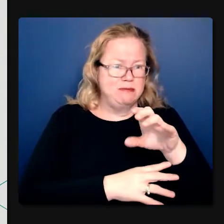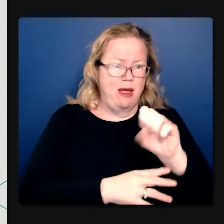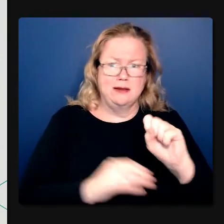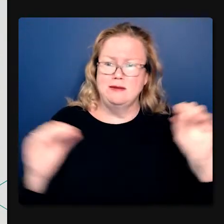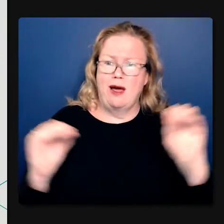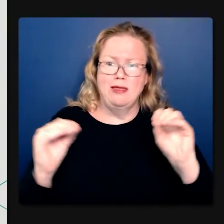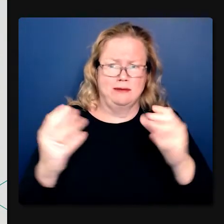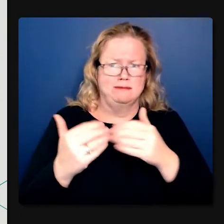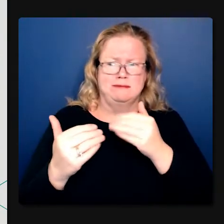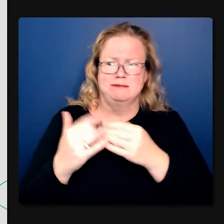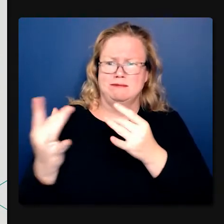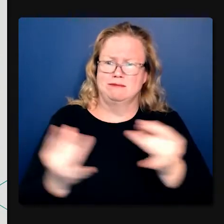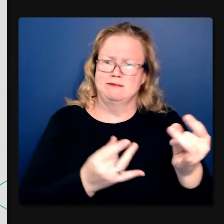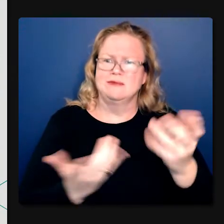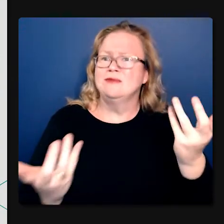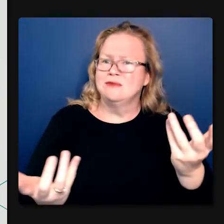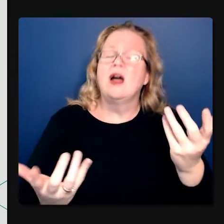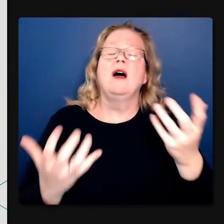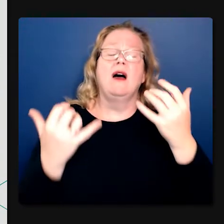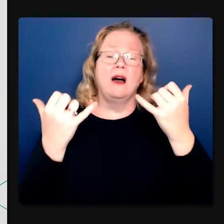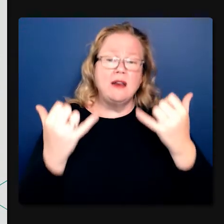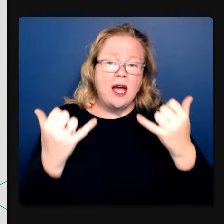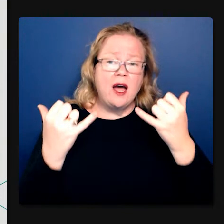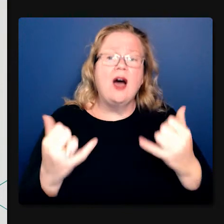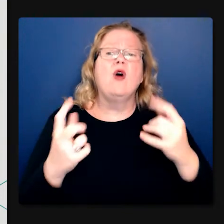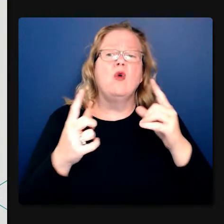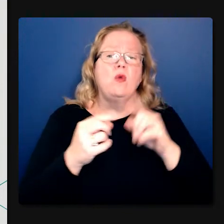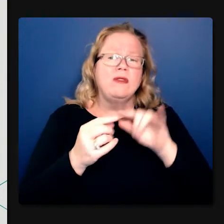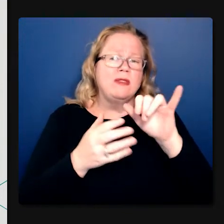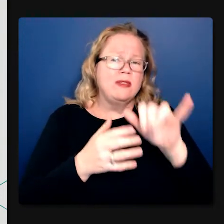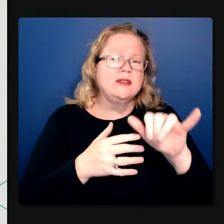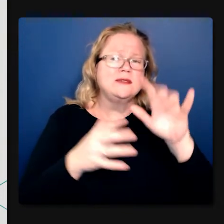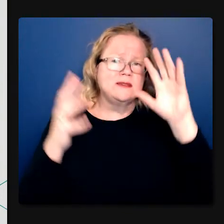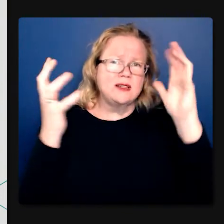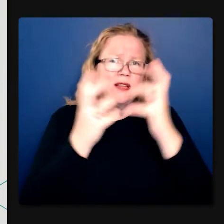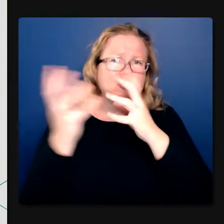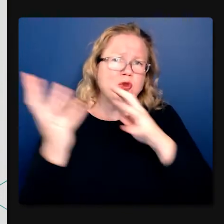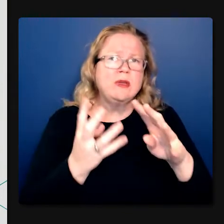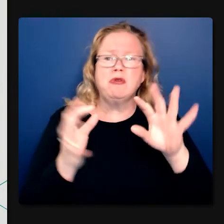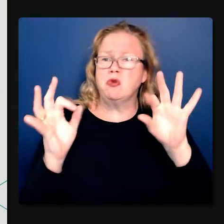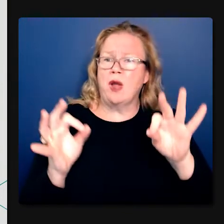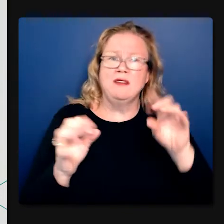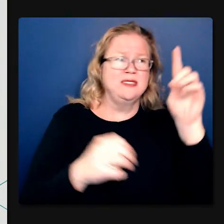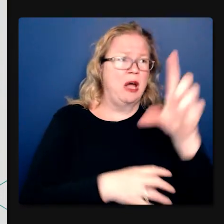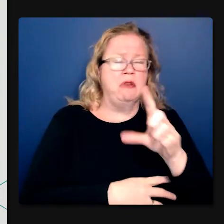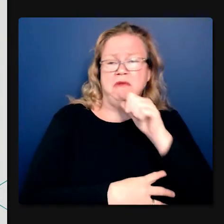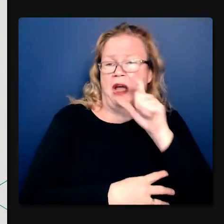From a player standpoint, the implications of clouds streaming are pretty great, with no downloading necessary.